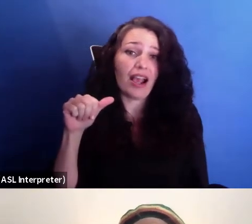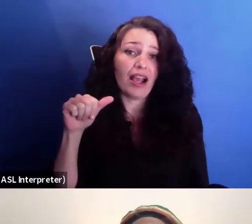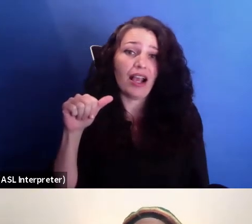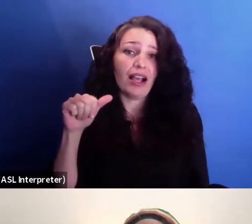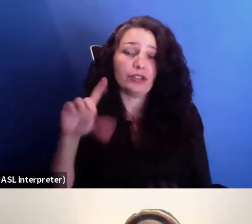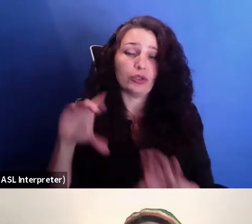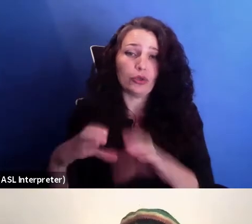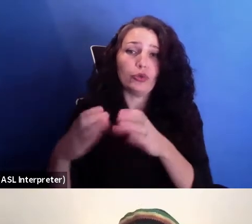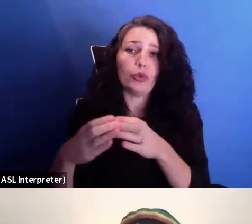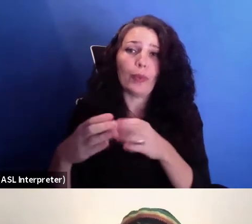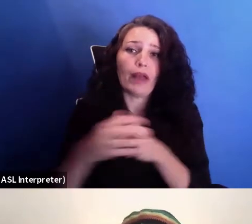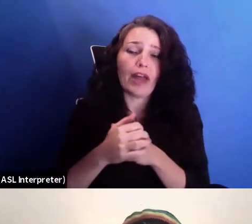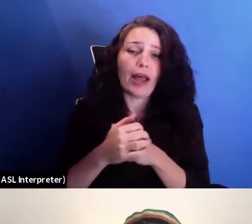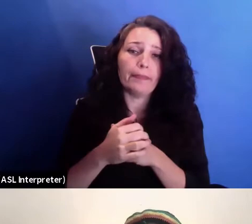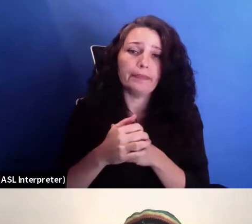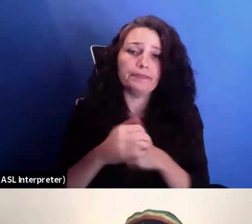there was a (clears throat). Excuse me.